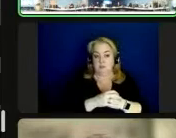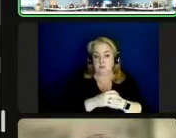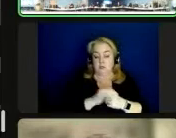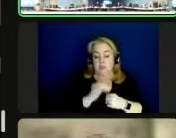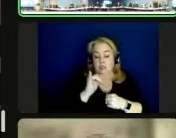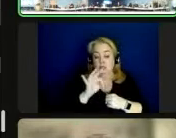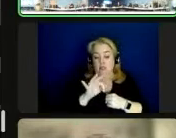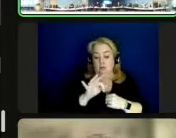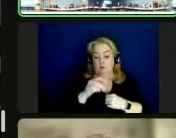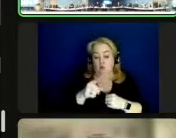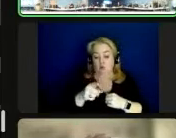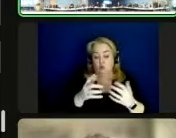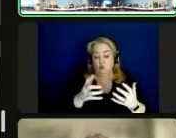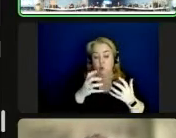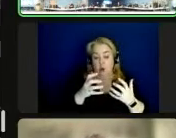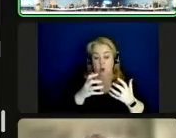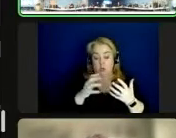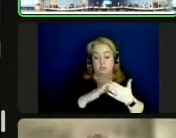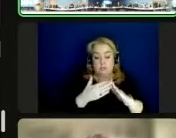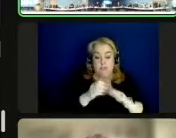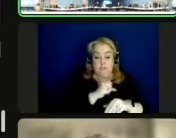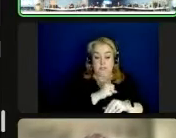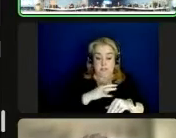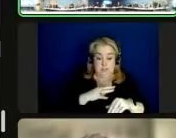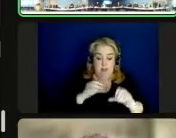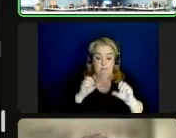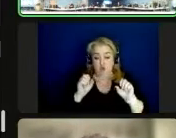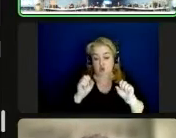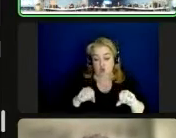SO THE BOND FUNDS THEMSELVES